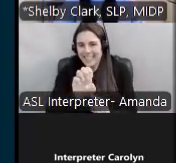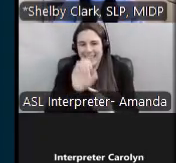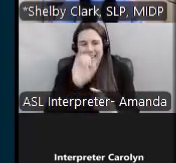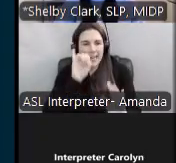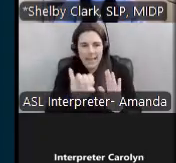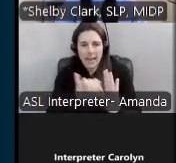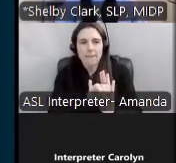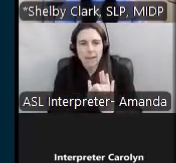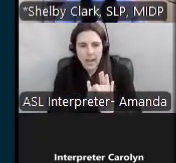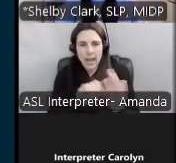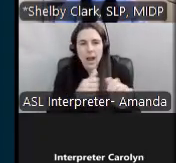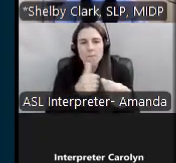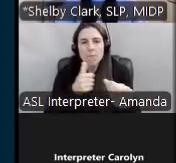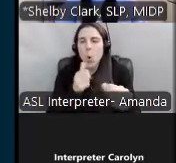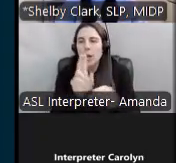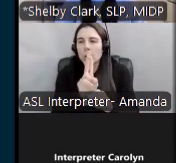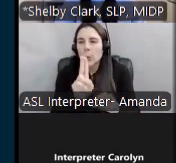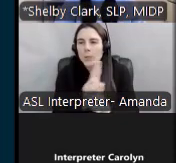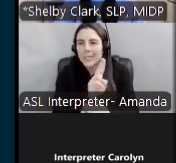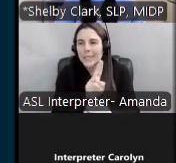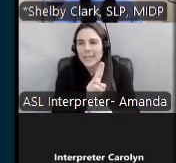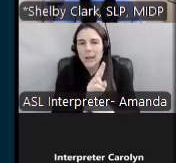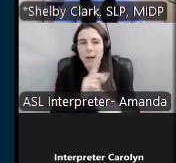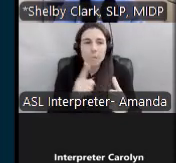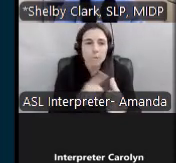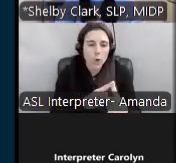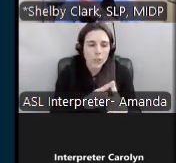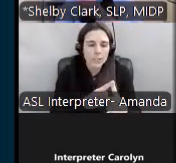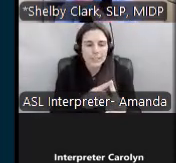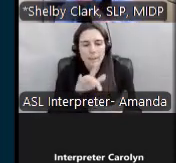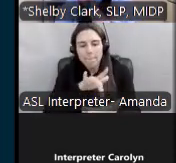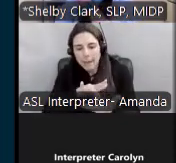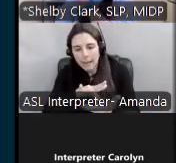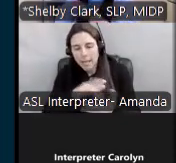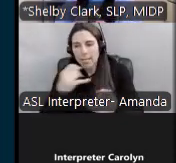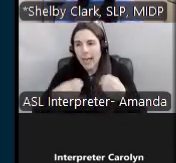avoid using first middle and last names, where they work,